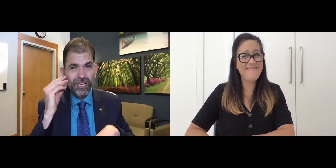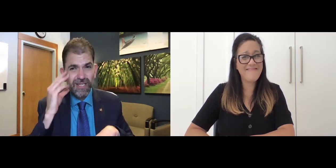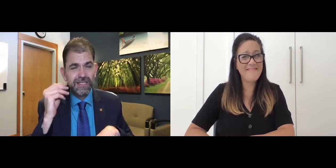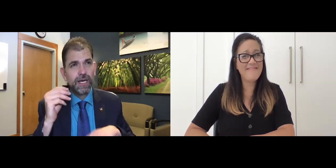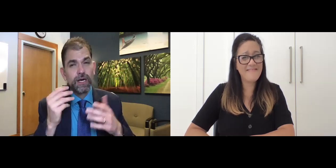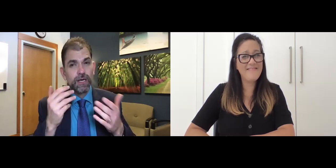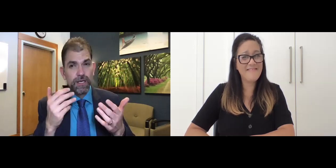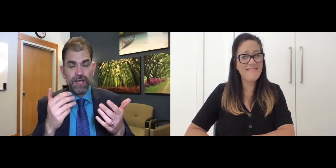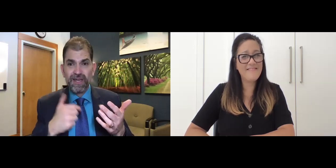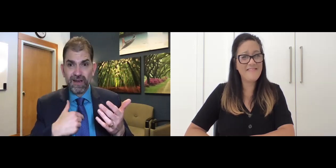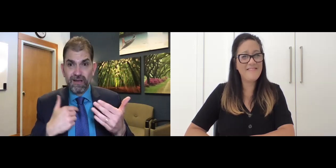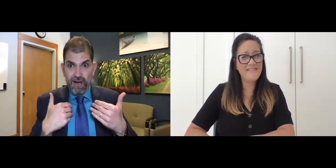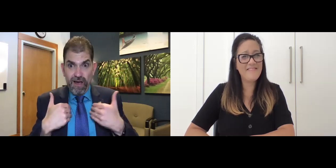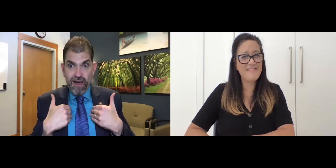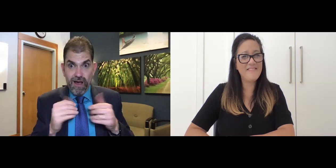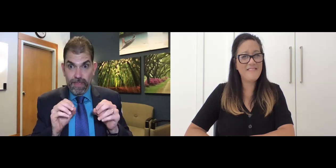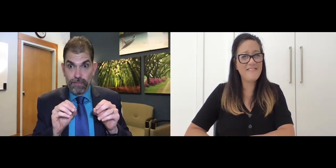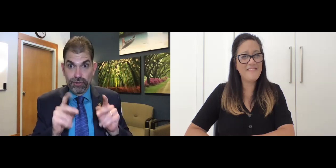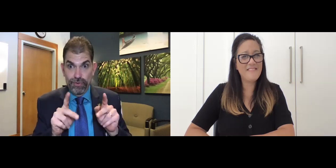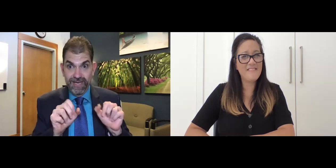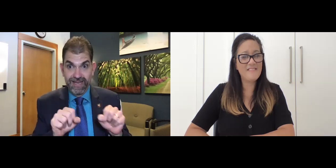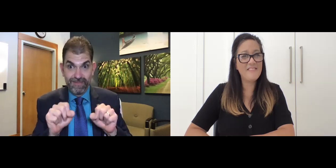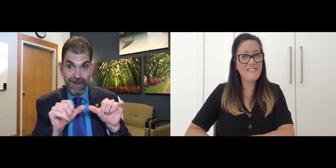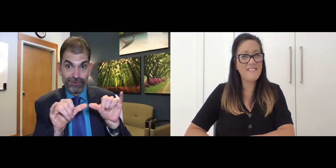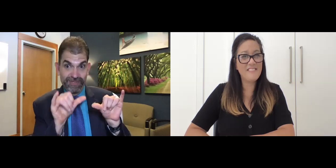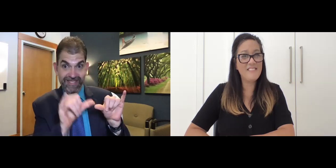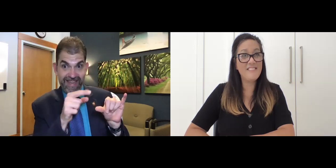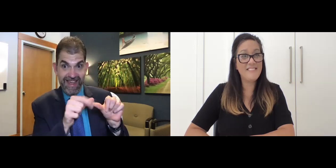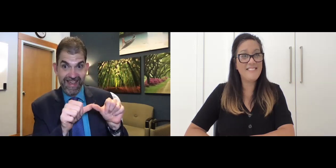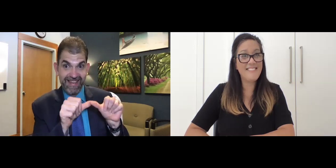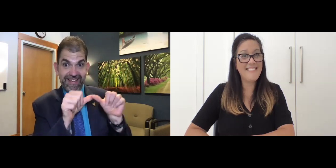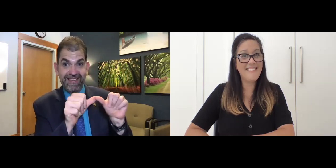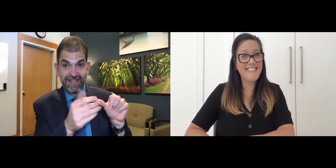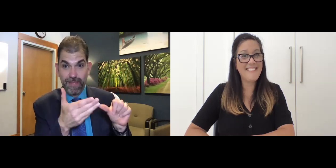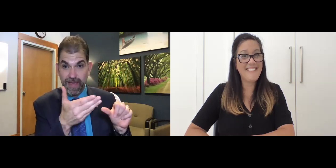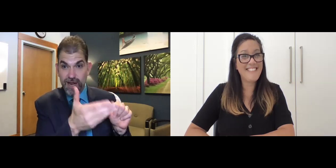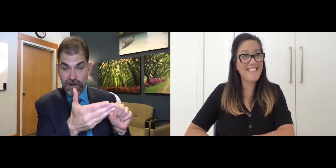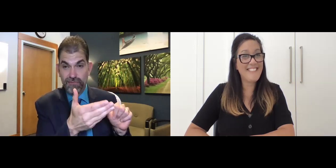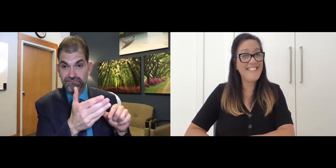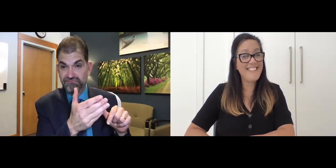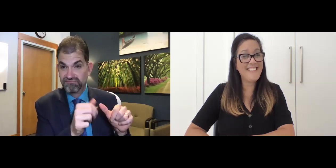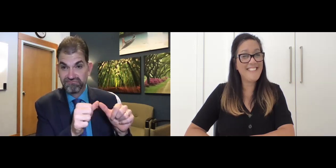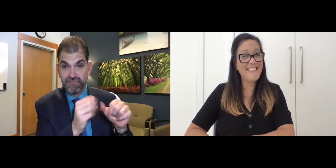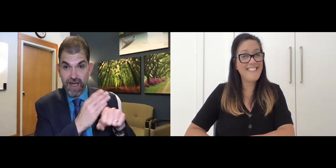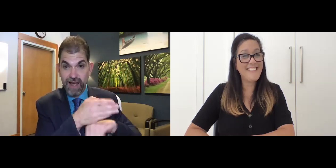and working there at the time. It was such a great experience because I had an opportunity